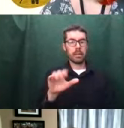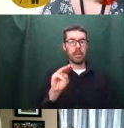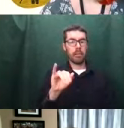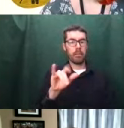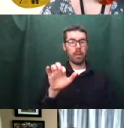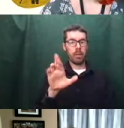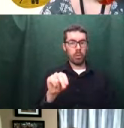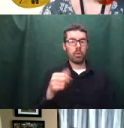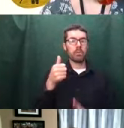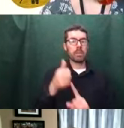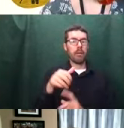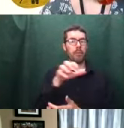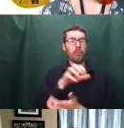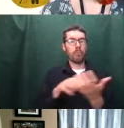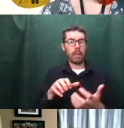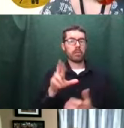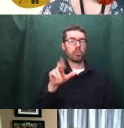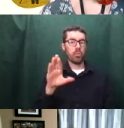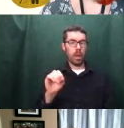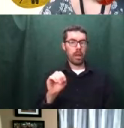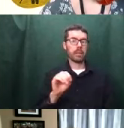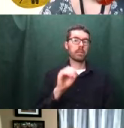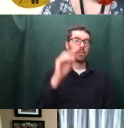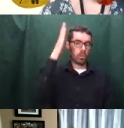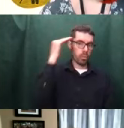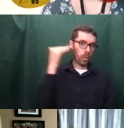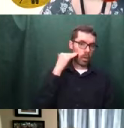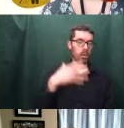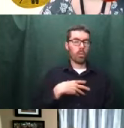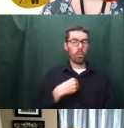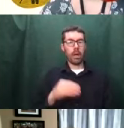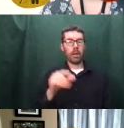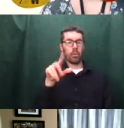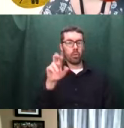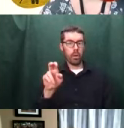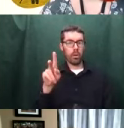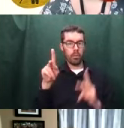white queer person. In the image she's smiling at the camera. She has big glasses wearing